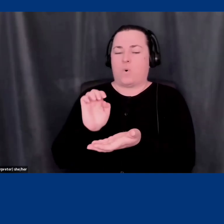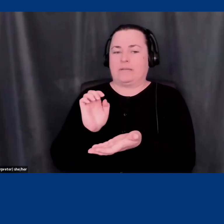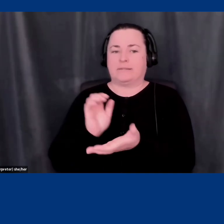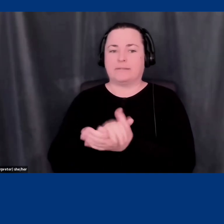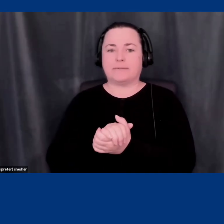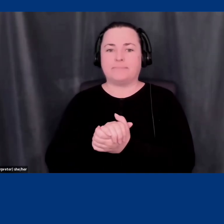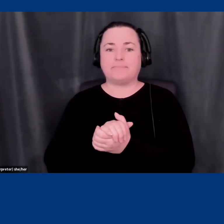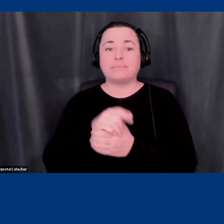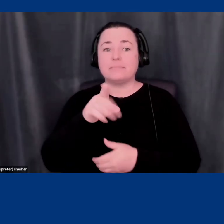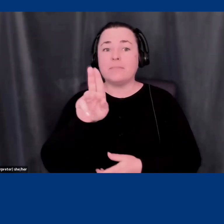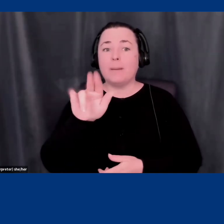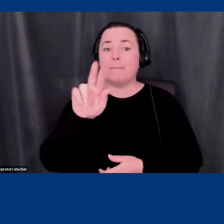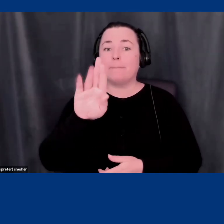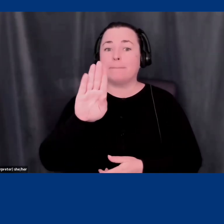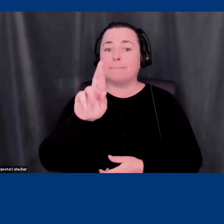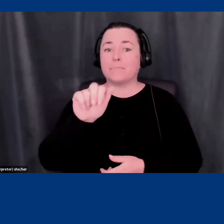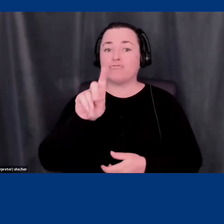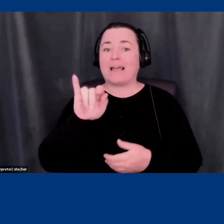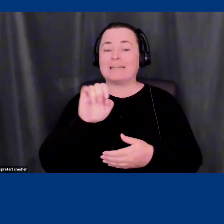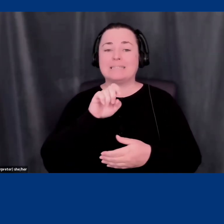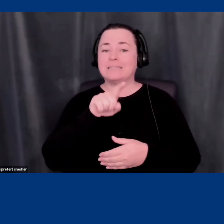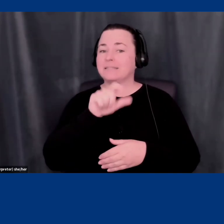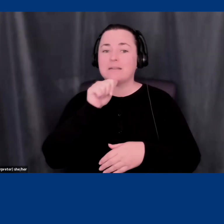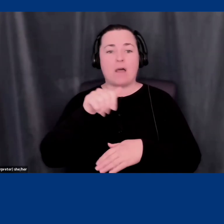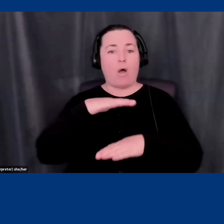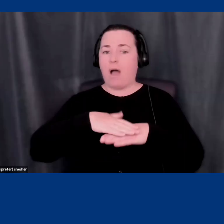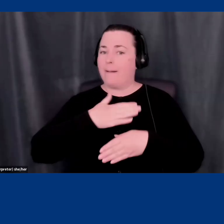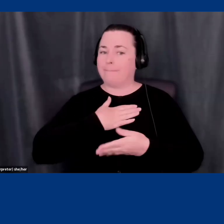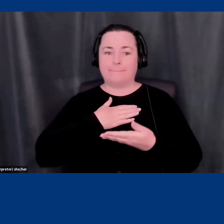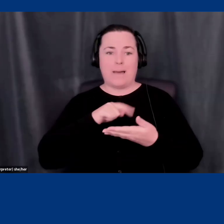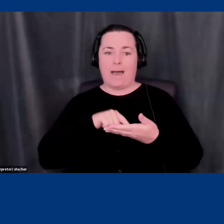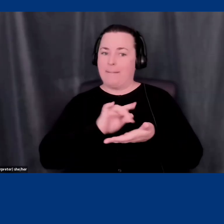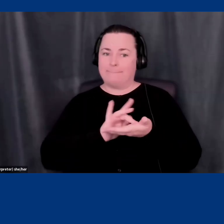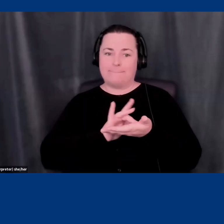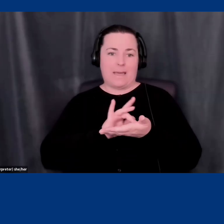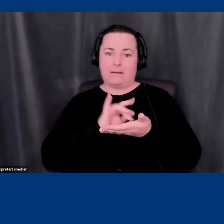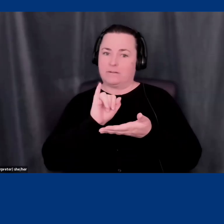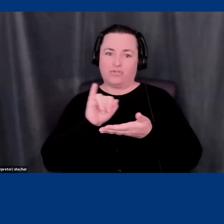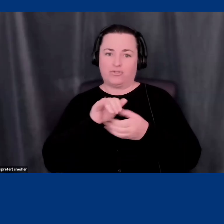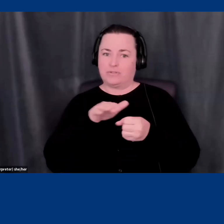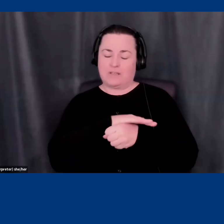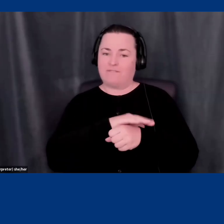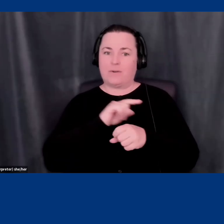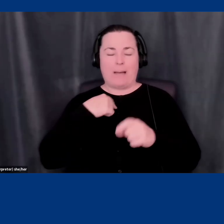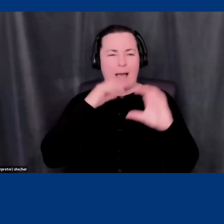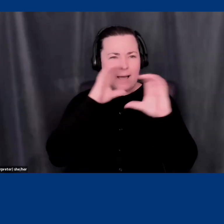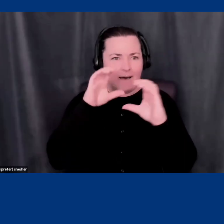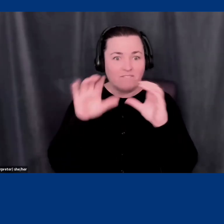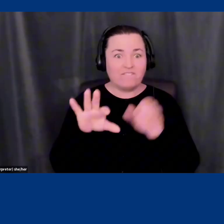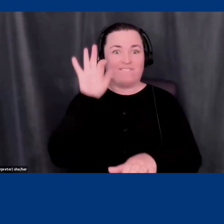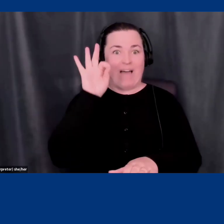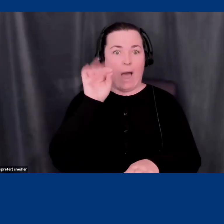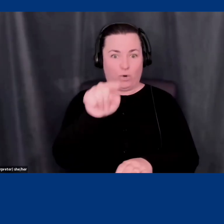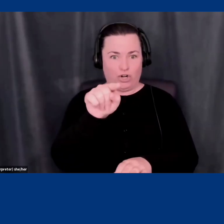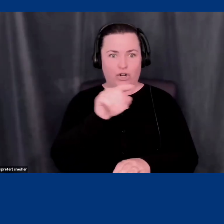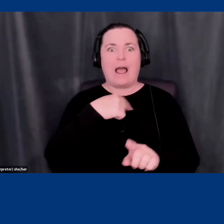my medical. I found her, and I said this is the person that I want to be there for me .And she went and did all.